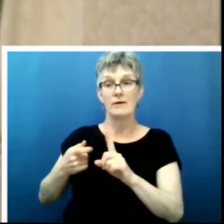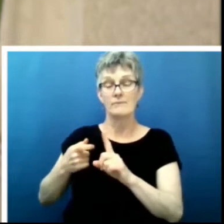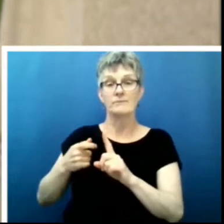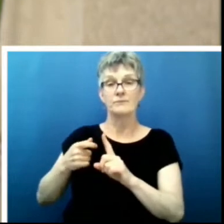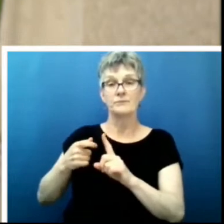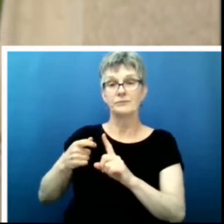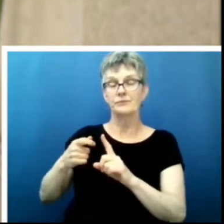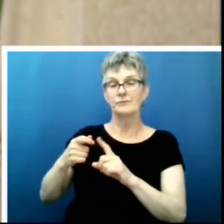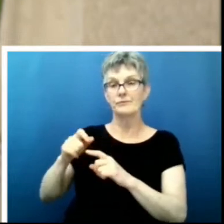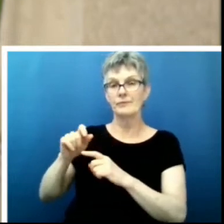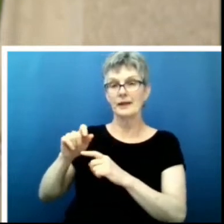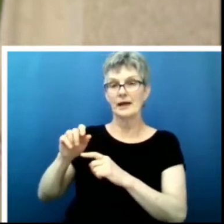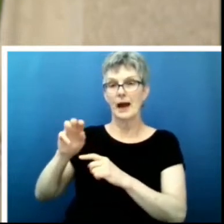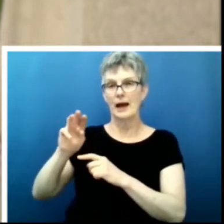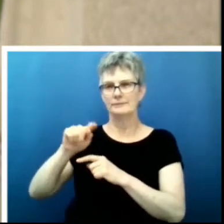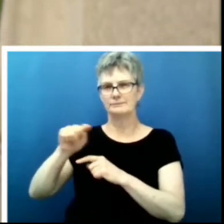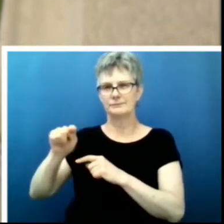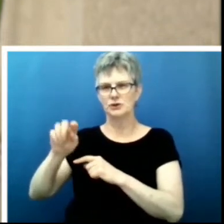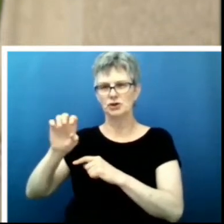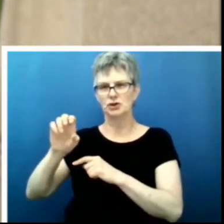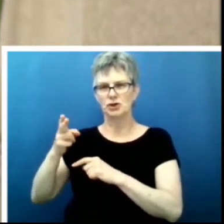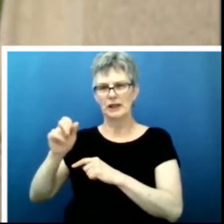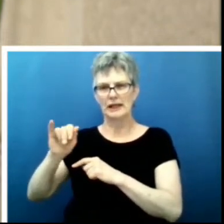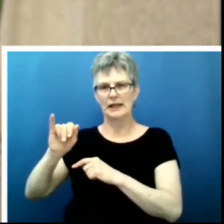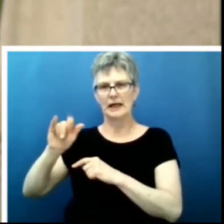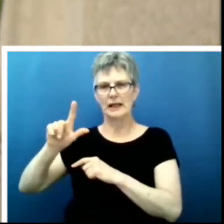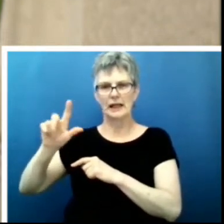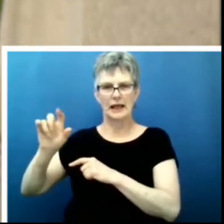that's been plagued with poverty, gang violence, and civil war.